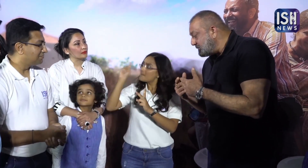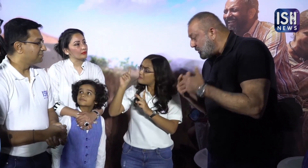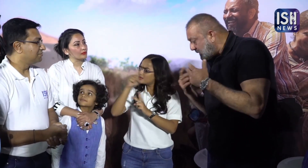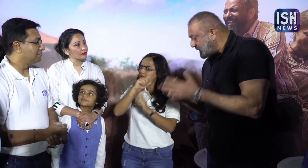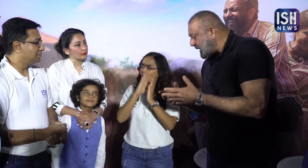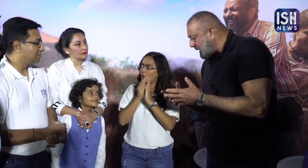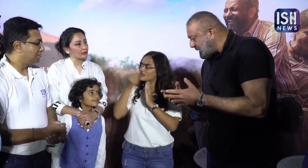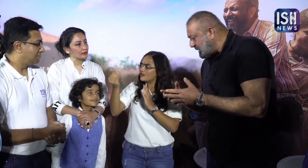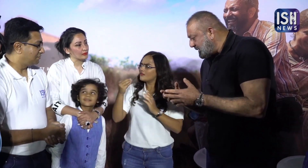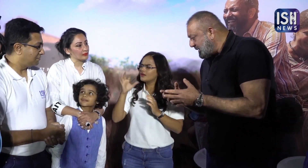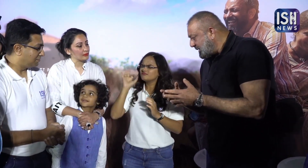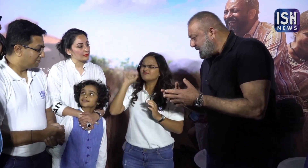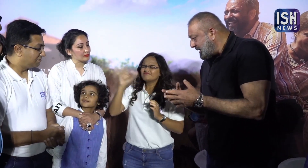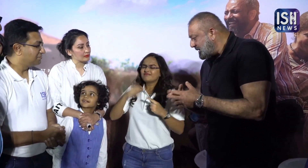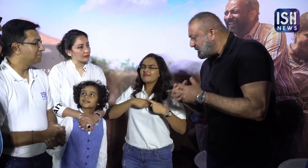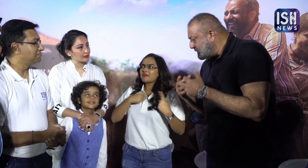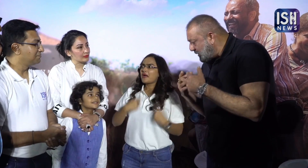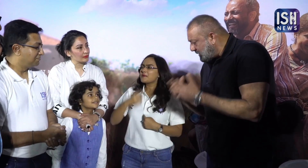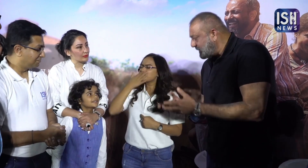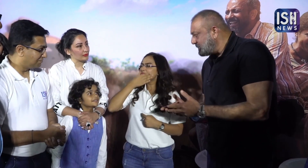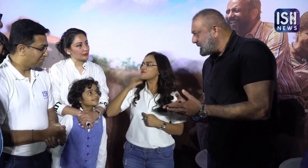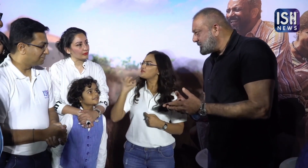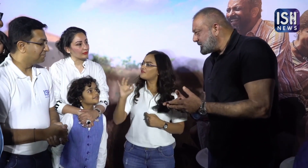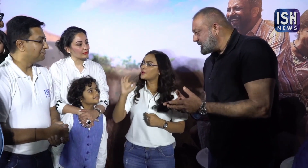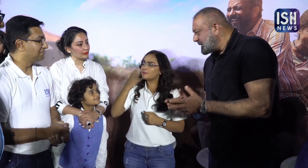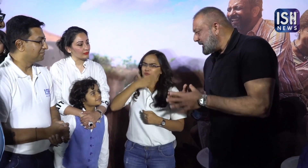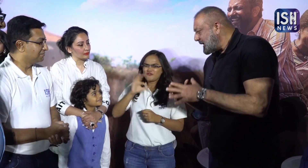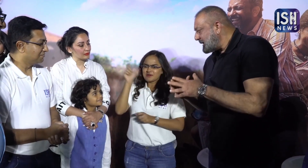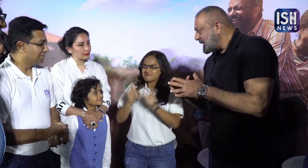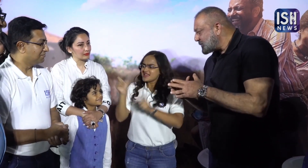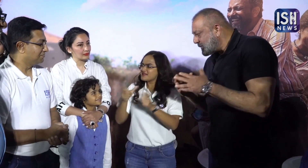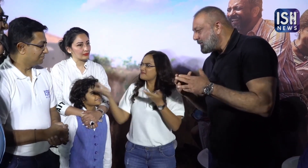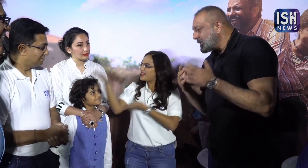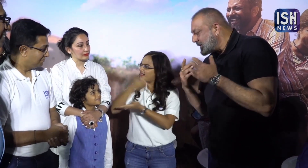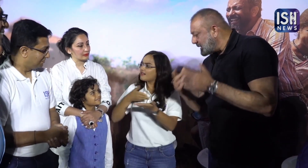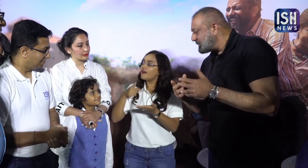but God has given them a beautiful heart. The people are beautiful as well.